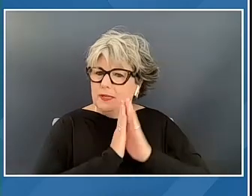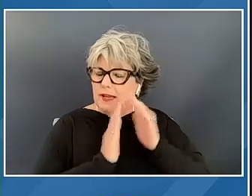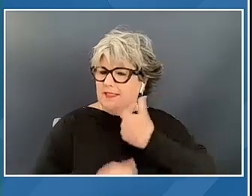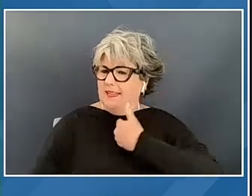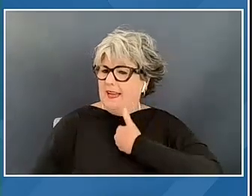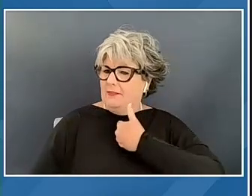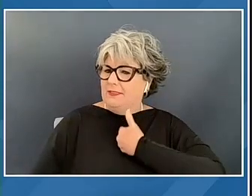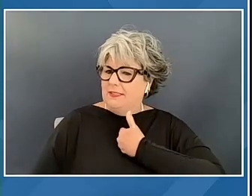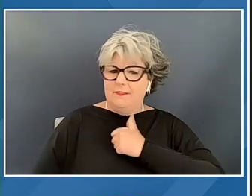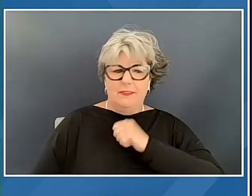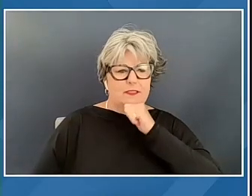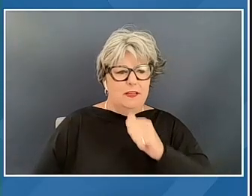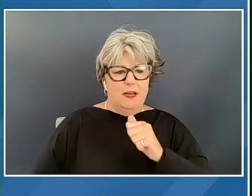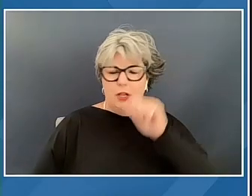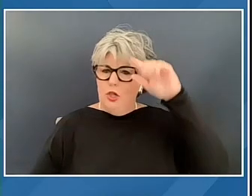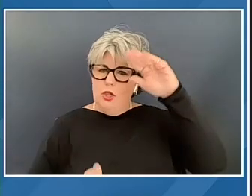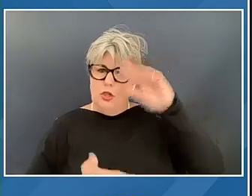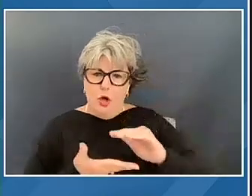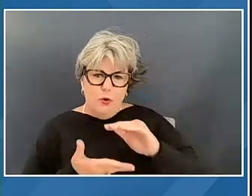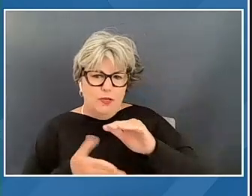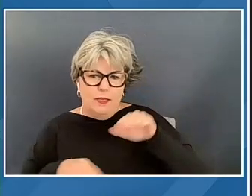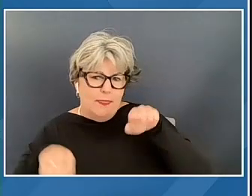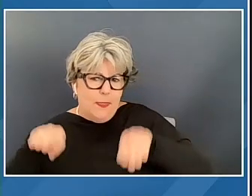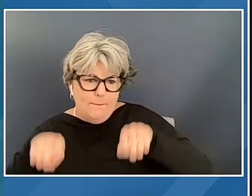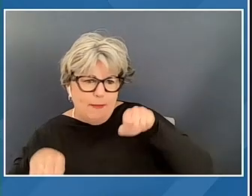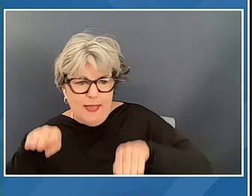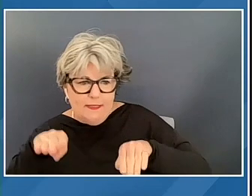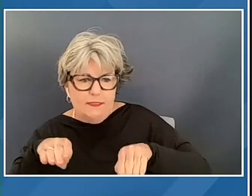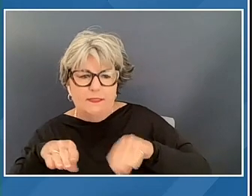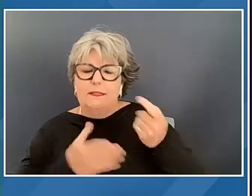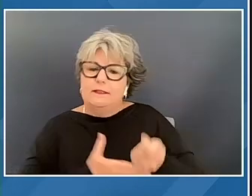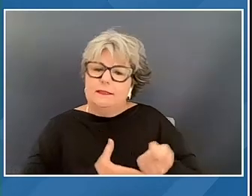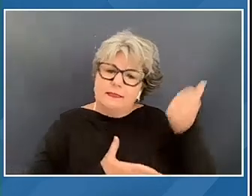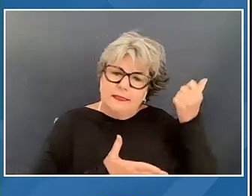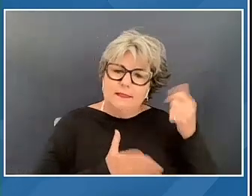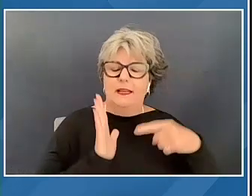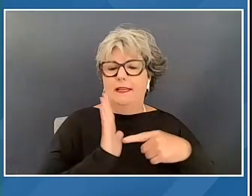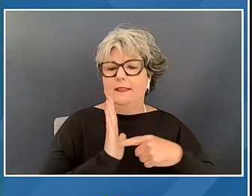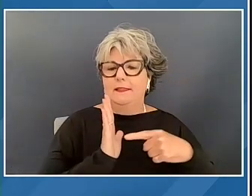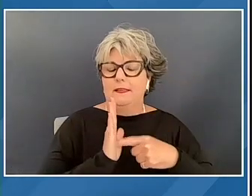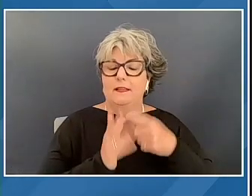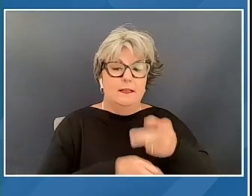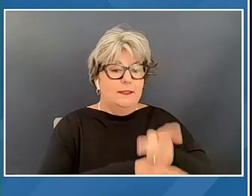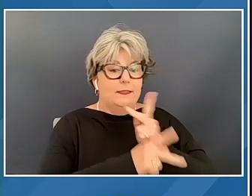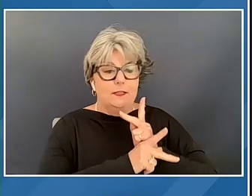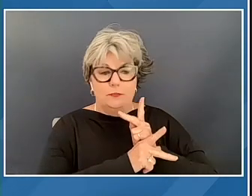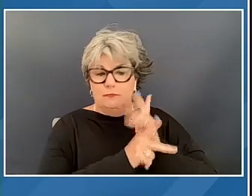lowering these people's balances, it's eliminating this debt. These are loans that, given the pervasive